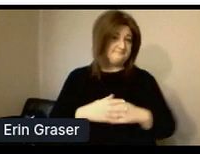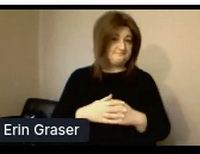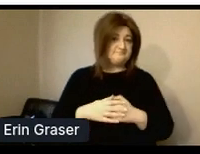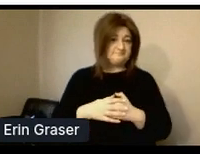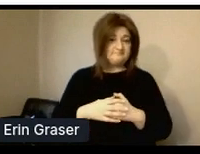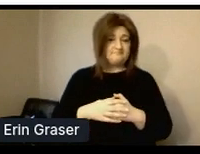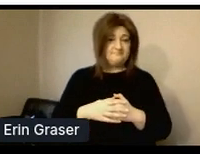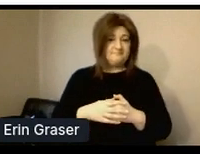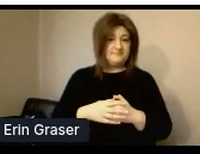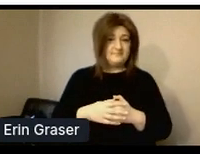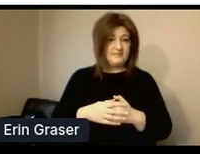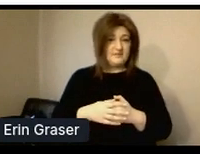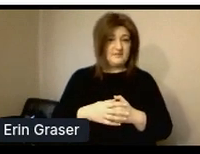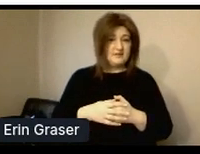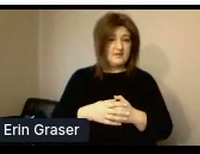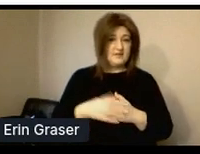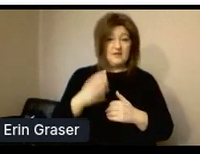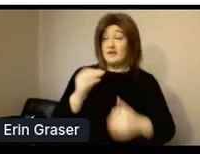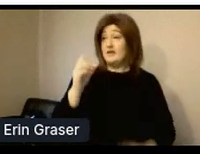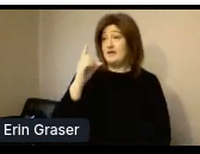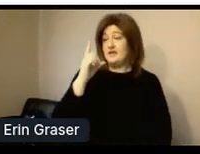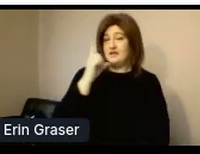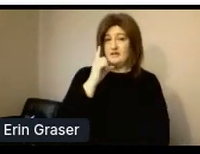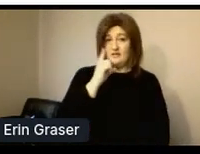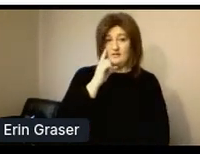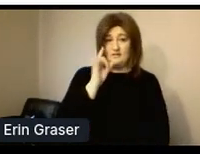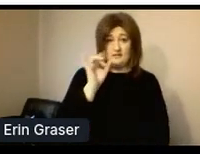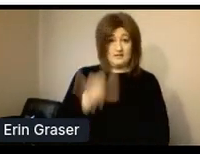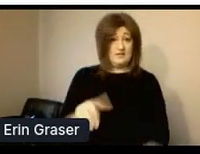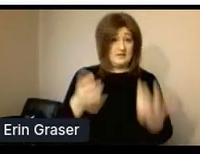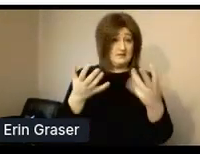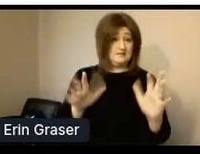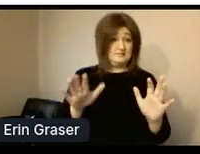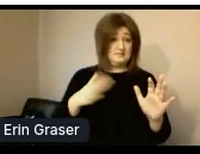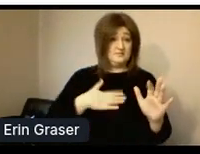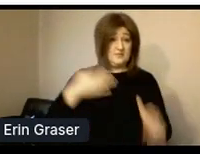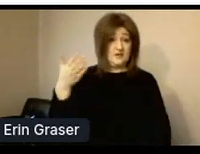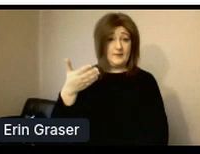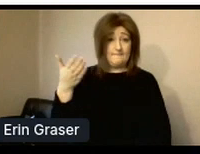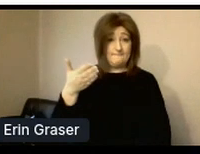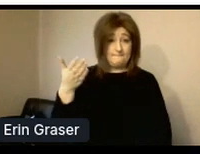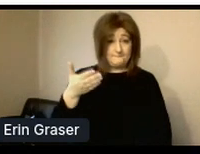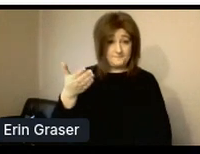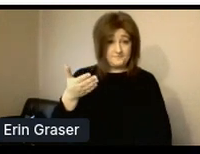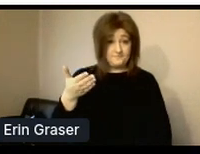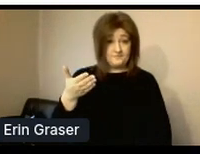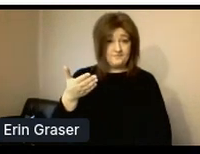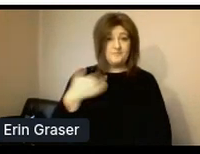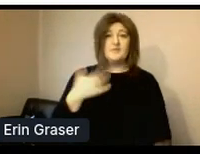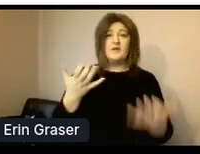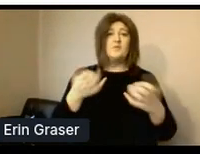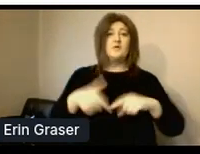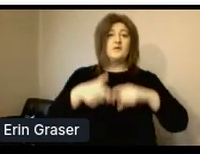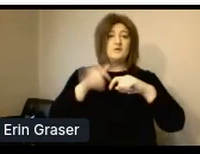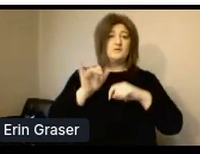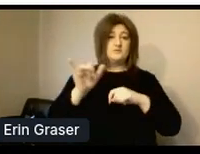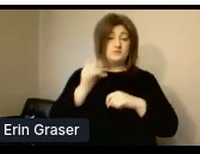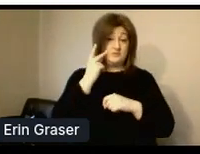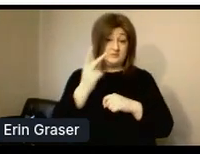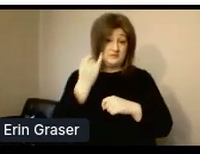And I think that that's it. I want to take a moment to see if y'all have any questions